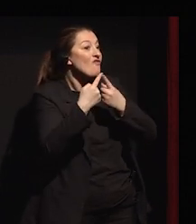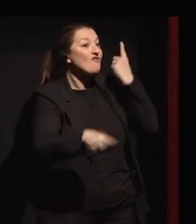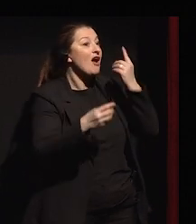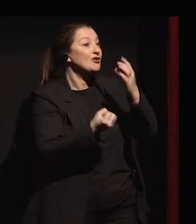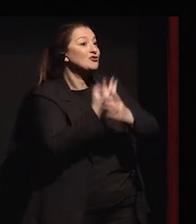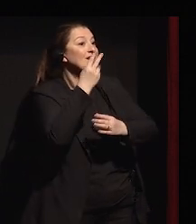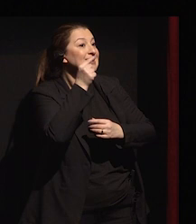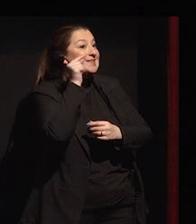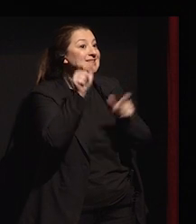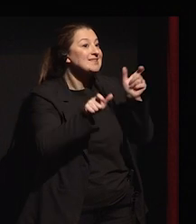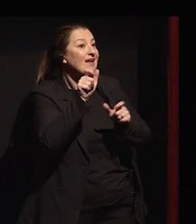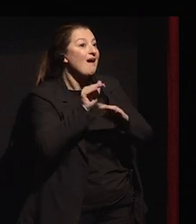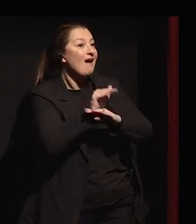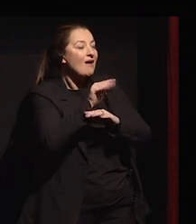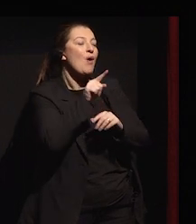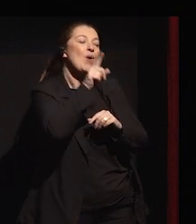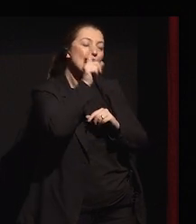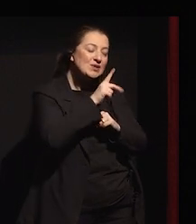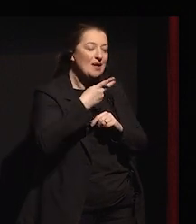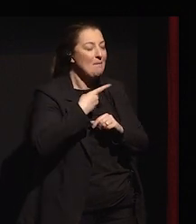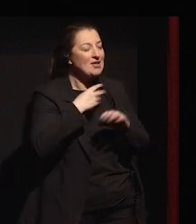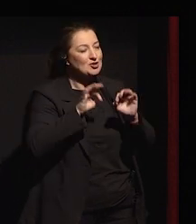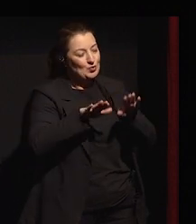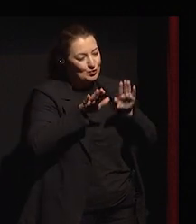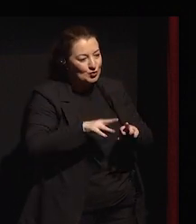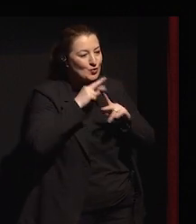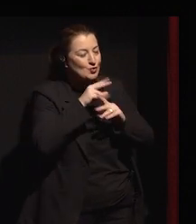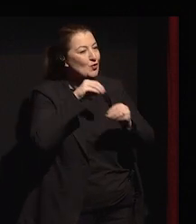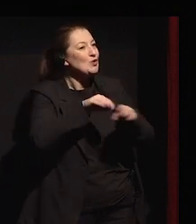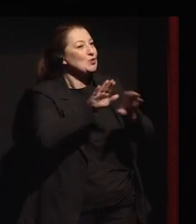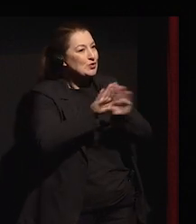So I'm going to stop talking and I'm going to ask Jude to come and talk to us.